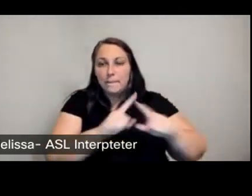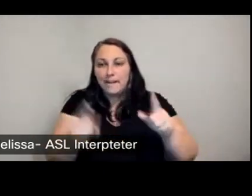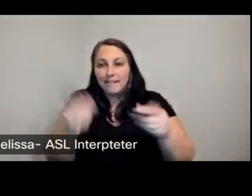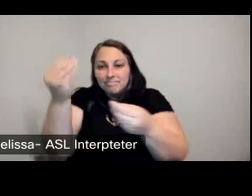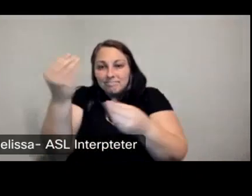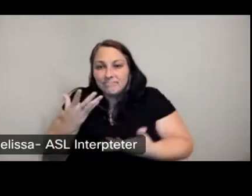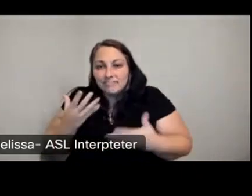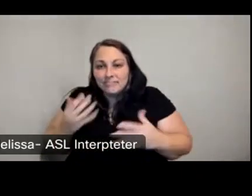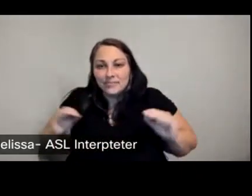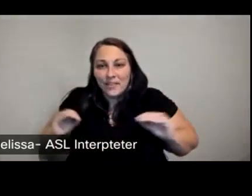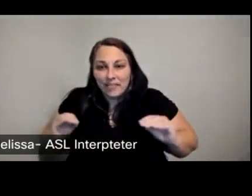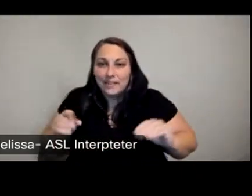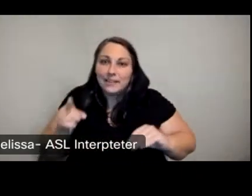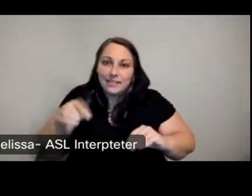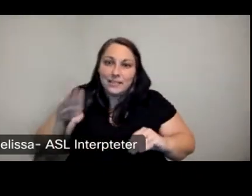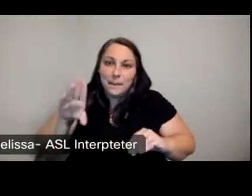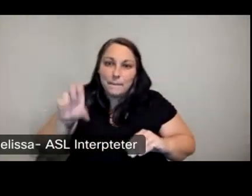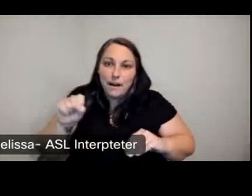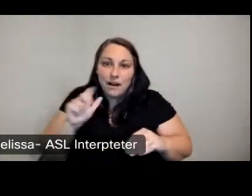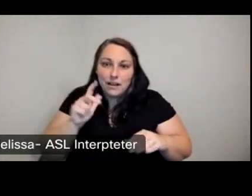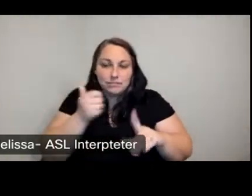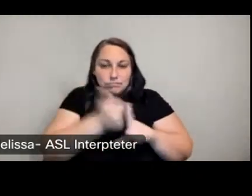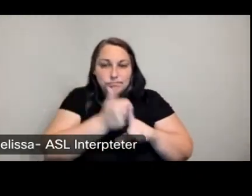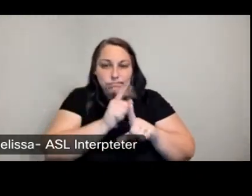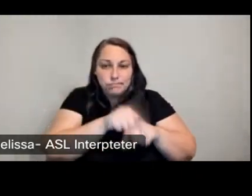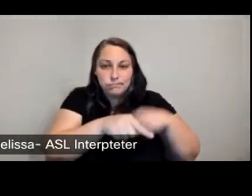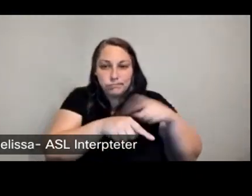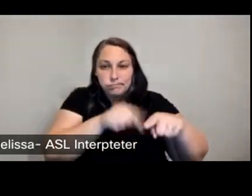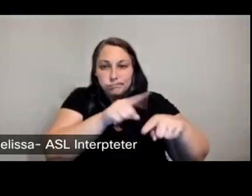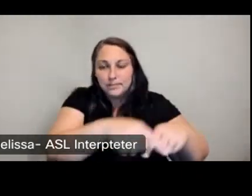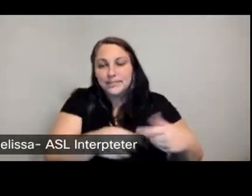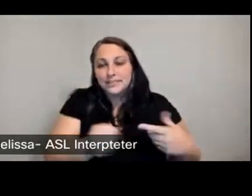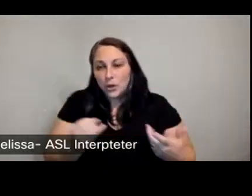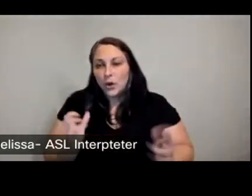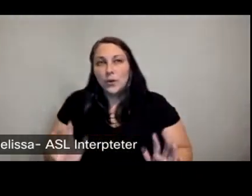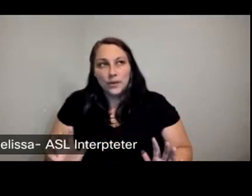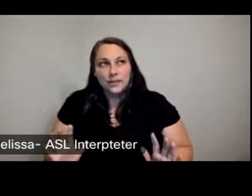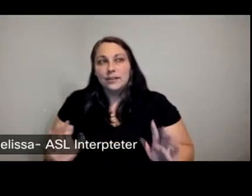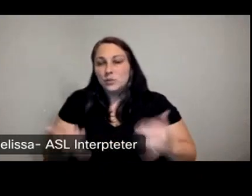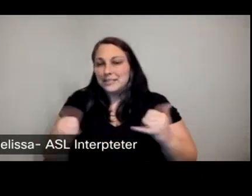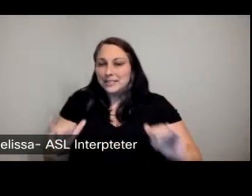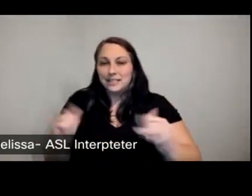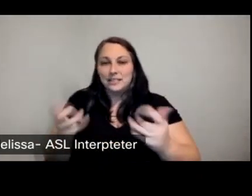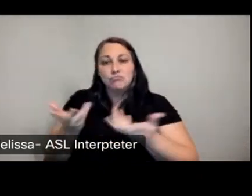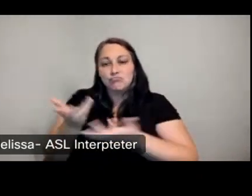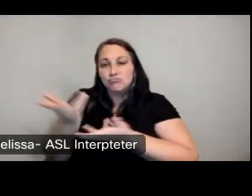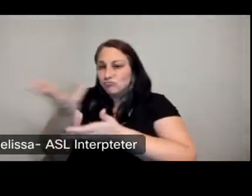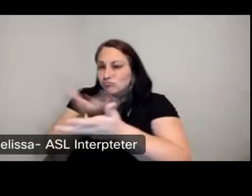um and so so we have to continue to work with them to to develop but but for that